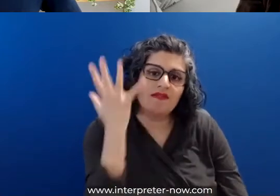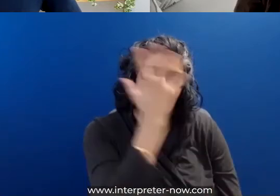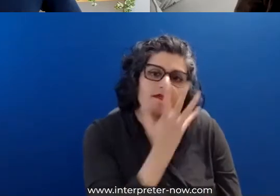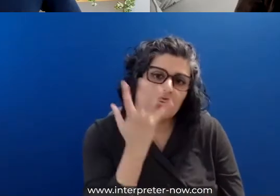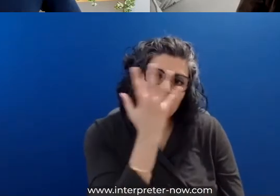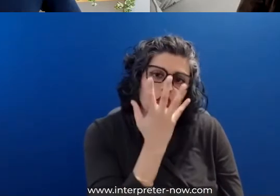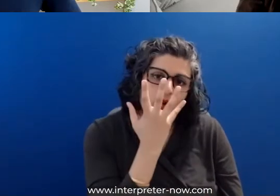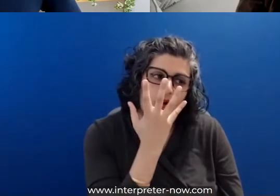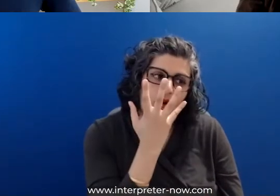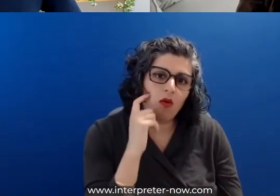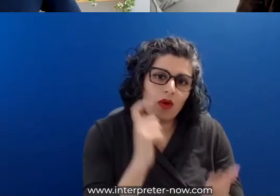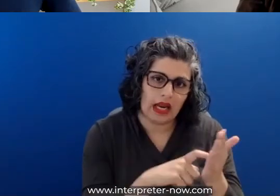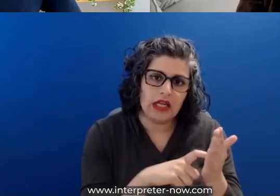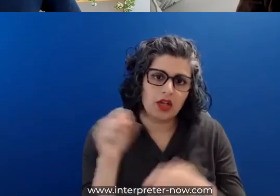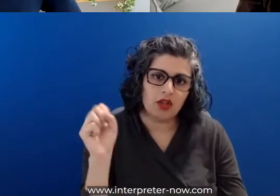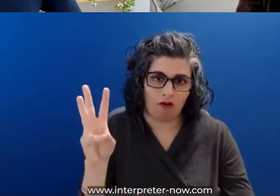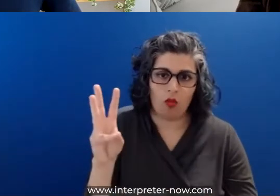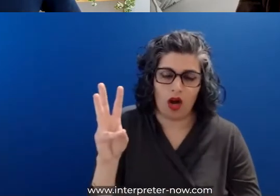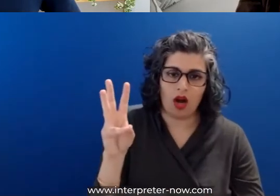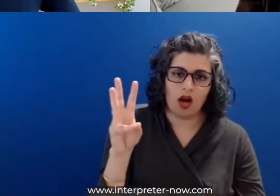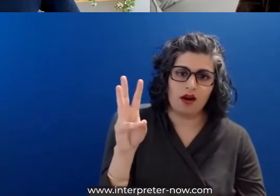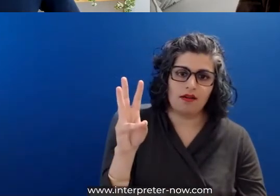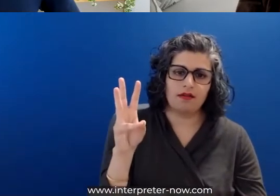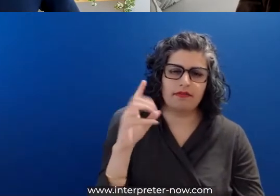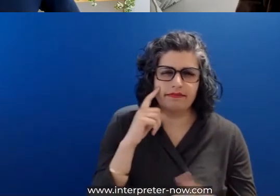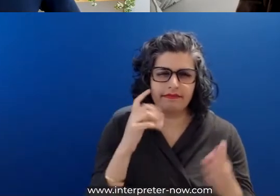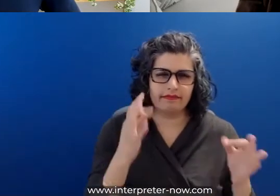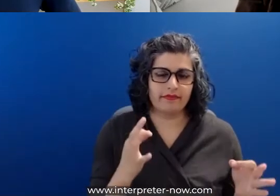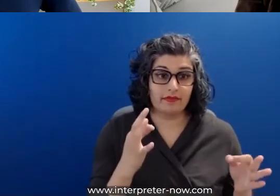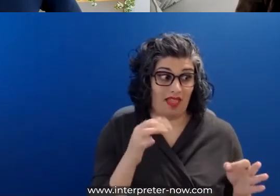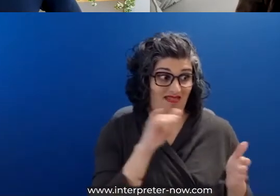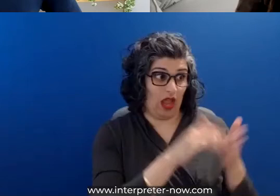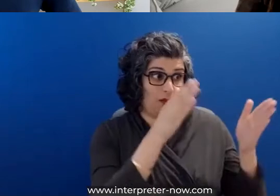and facial recognition software to determine if the person taking the test is the correct